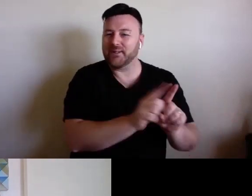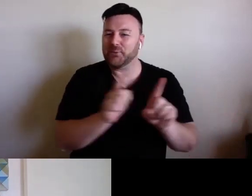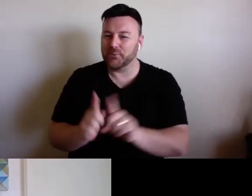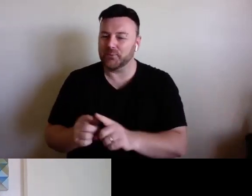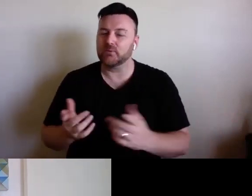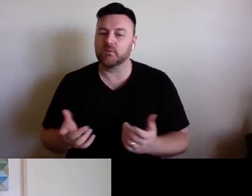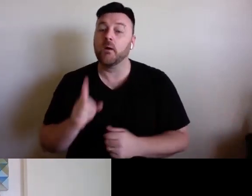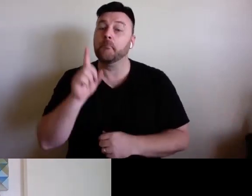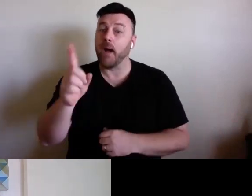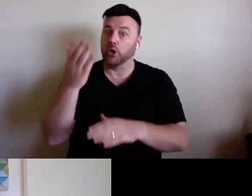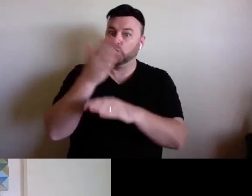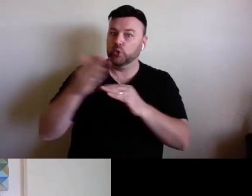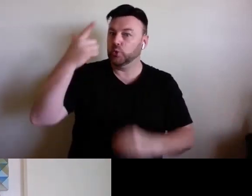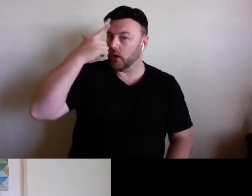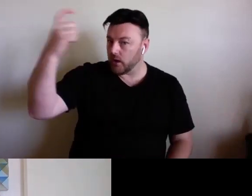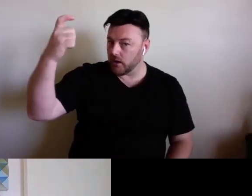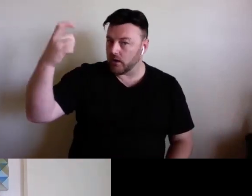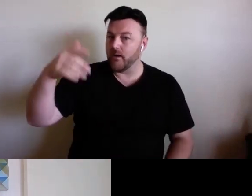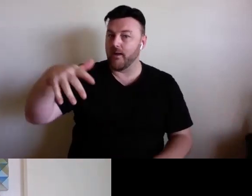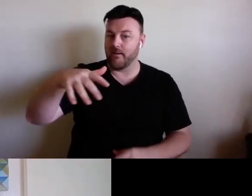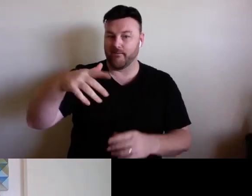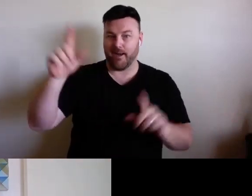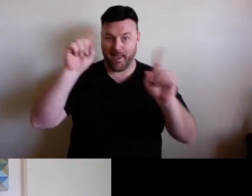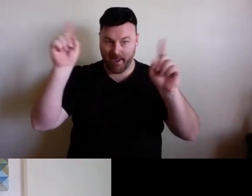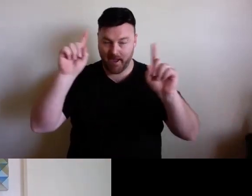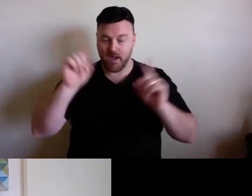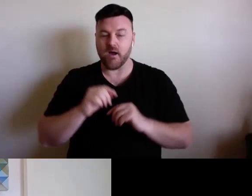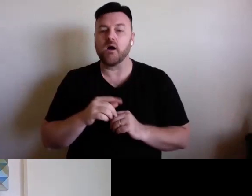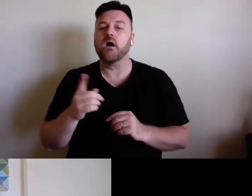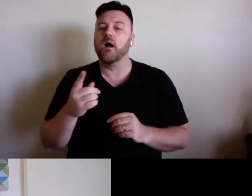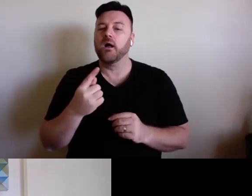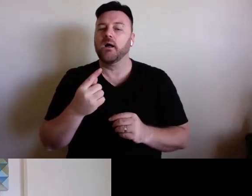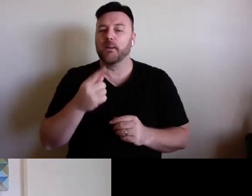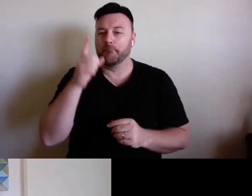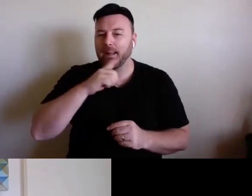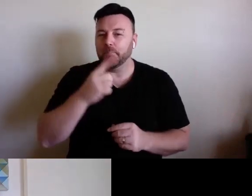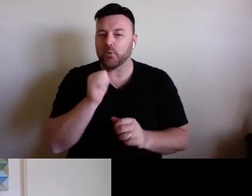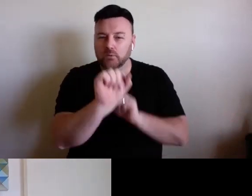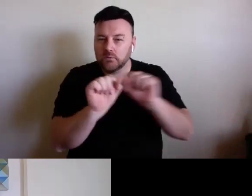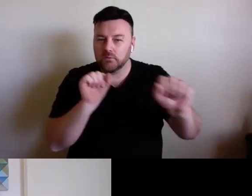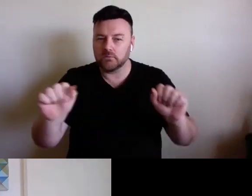you look at influencers - a great example is - if you know the Field